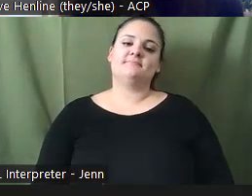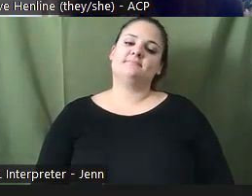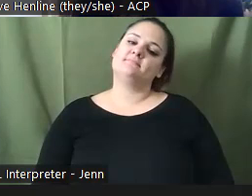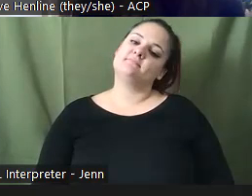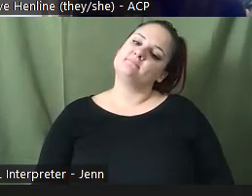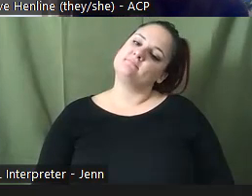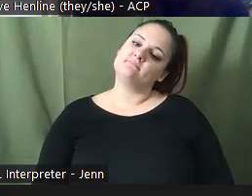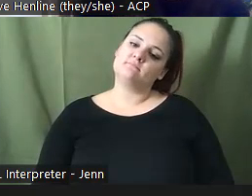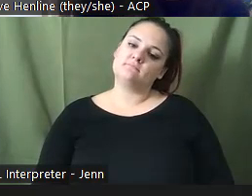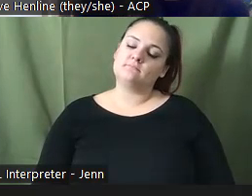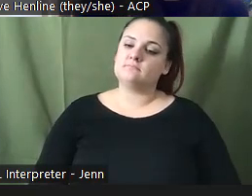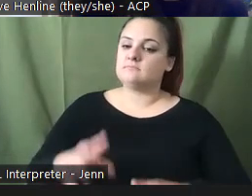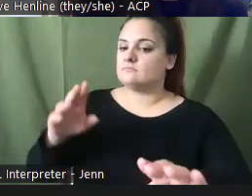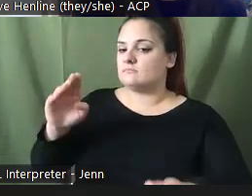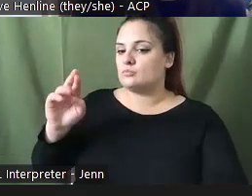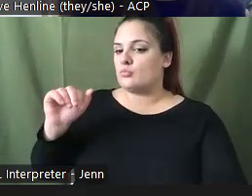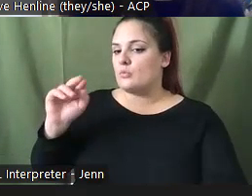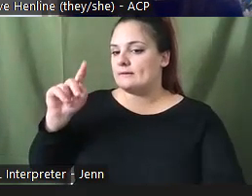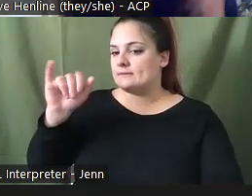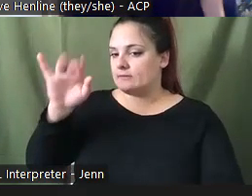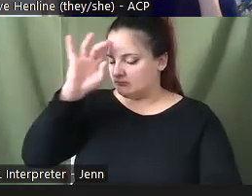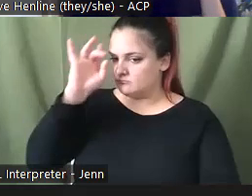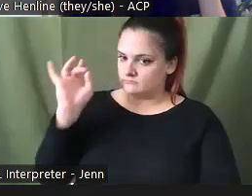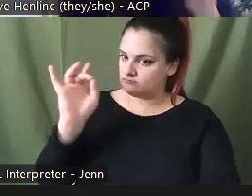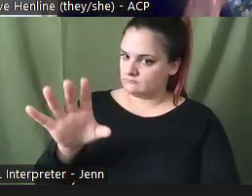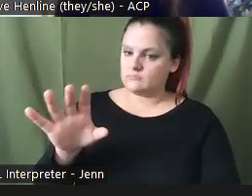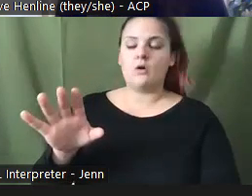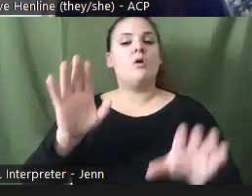Olive I just want to hop in one more time. I know you've been able to slow down